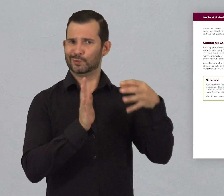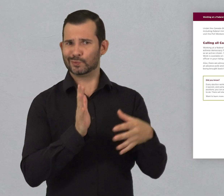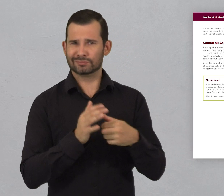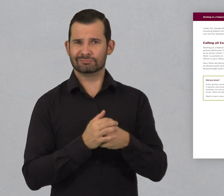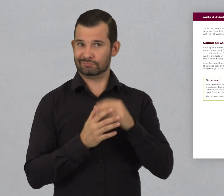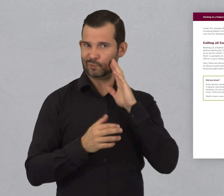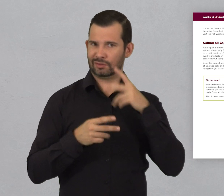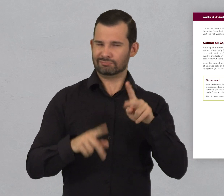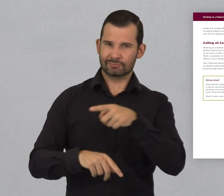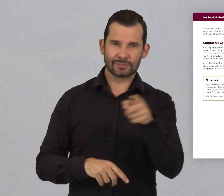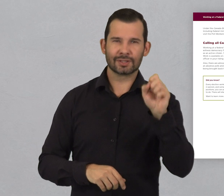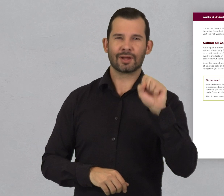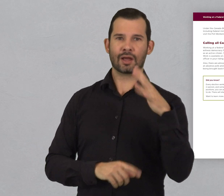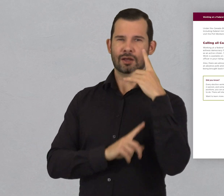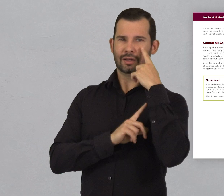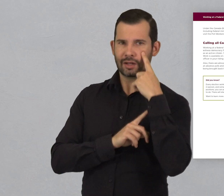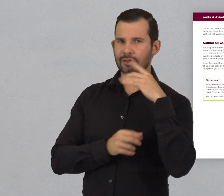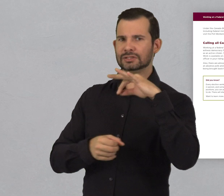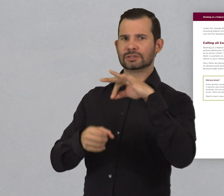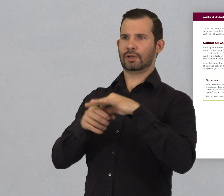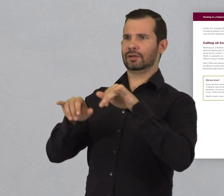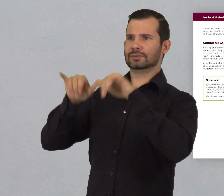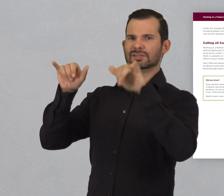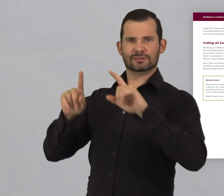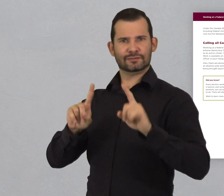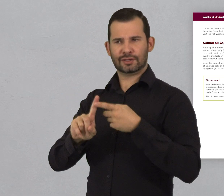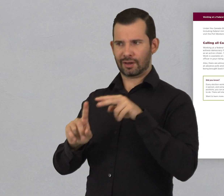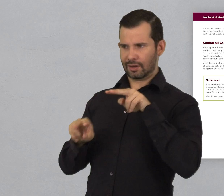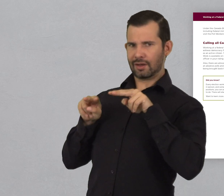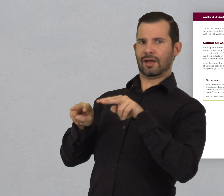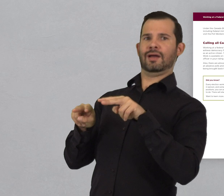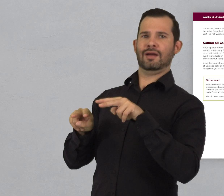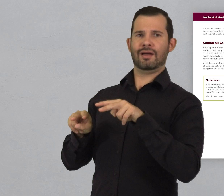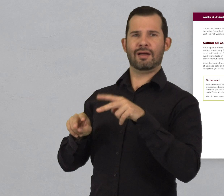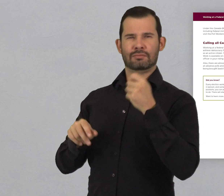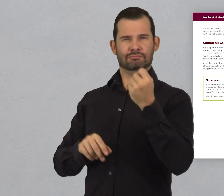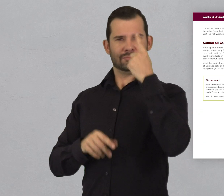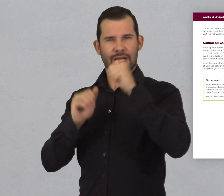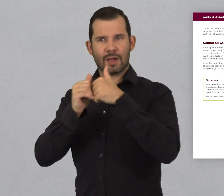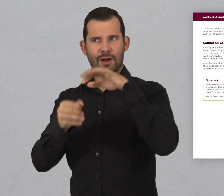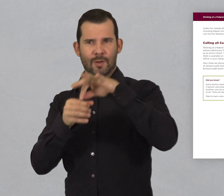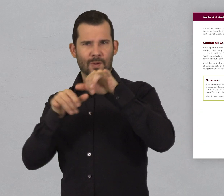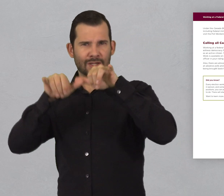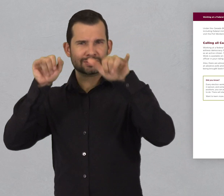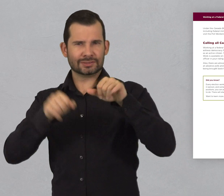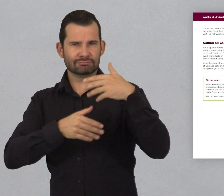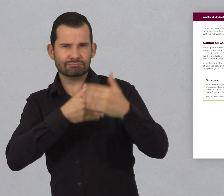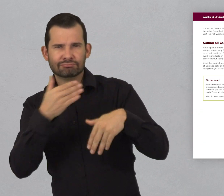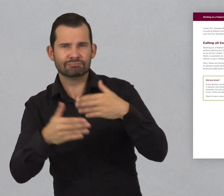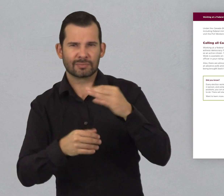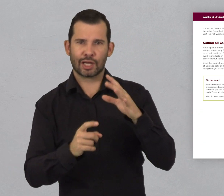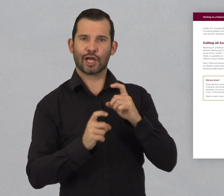witness democracy first-hand, understand how the electoral system works and contribute as an active